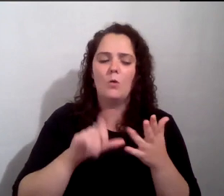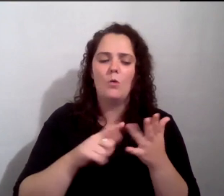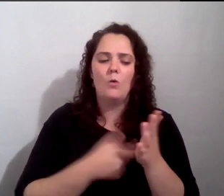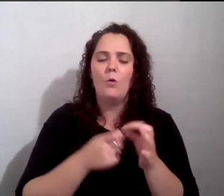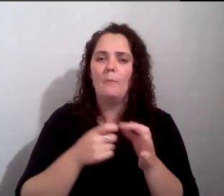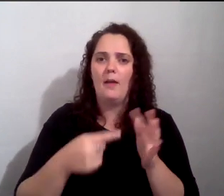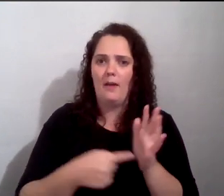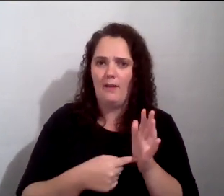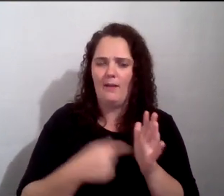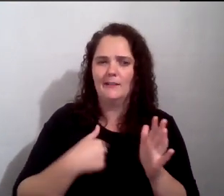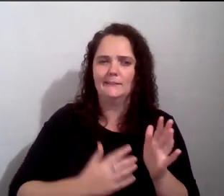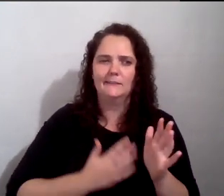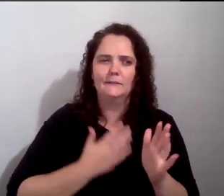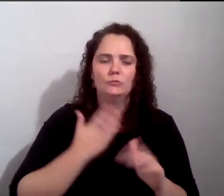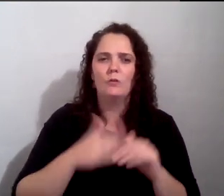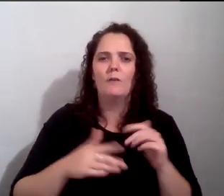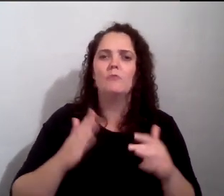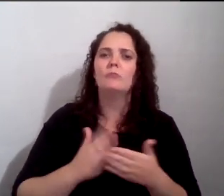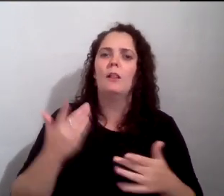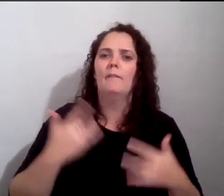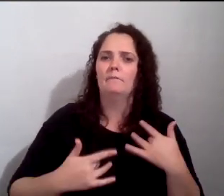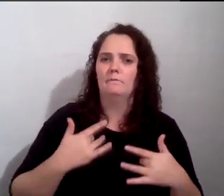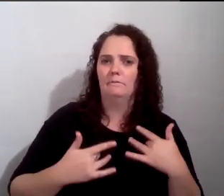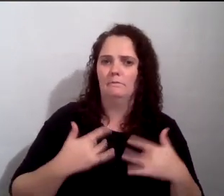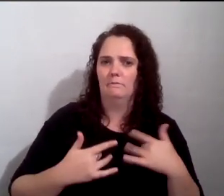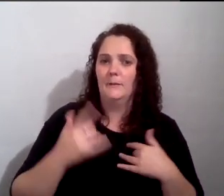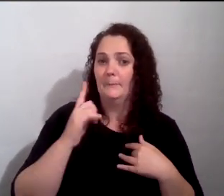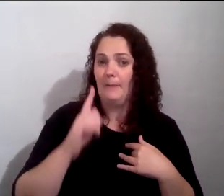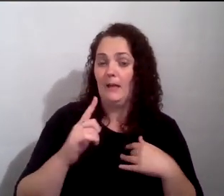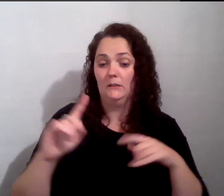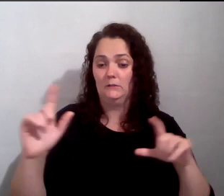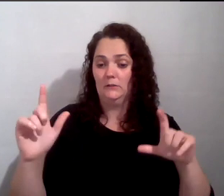I'm interested in everyday reality, there's something about the aesthetic of